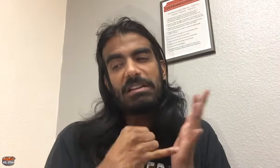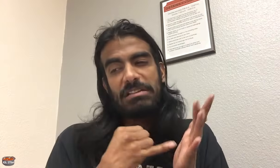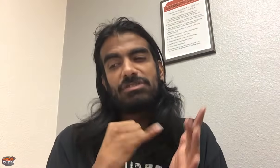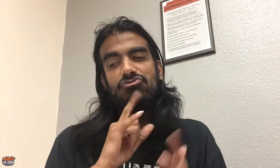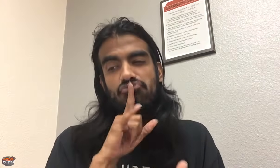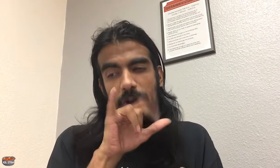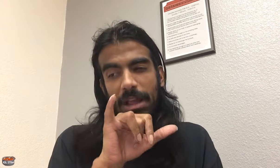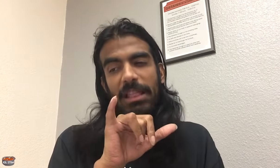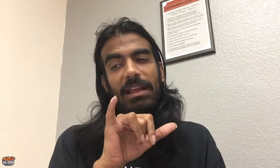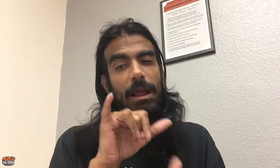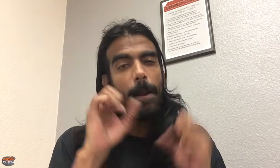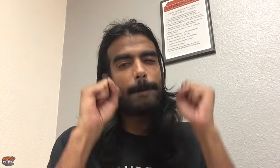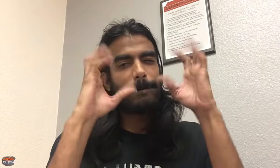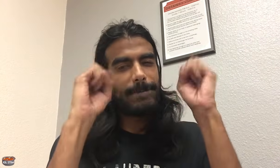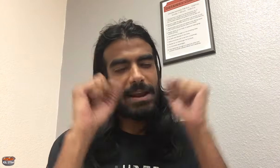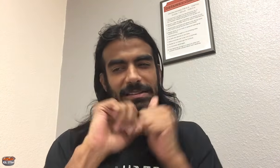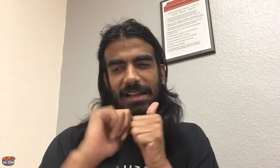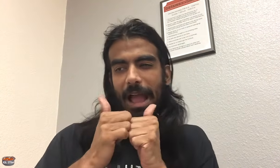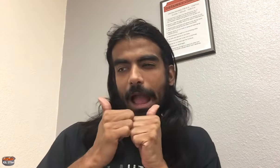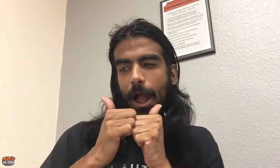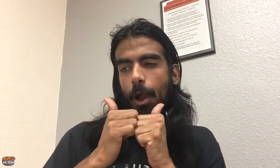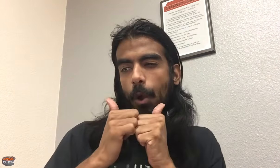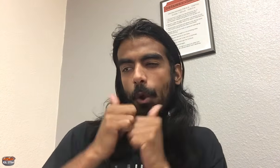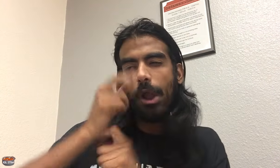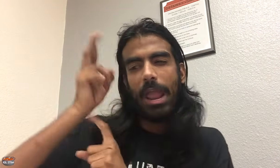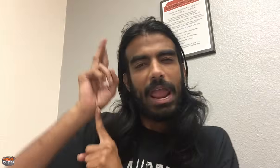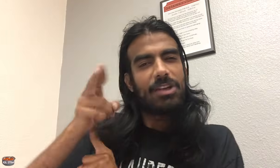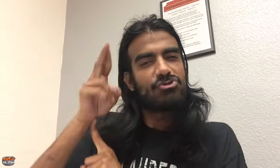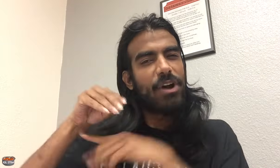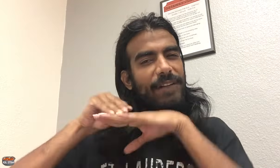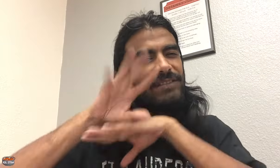Please keep looking out for us. It's really amazing